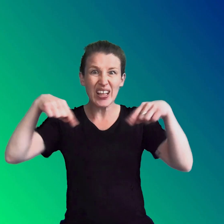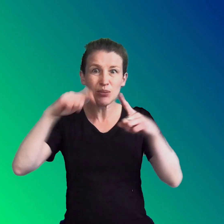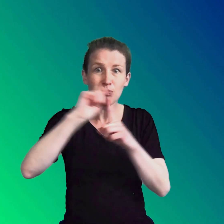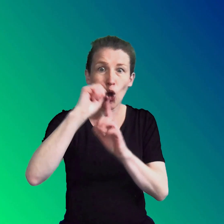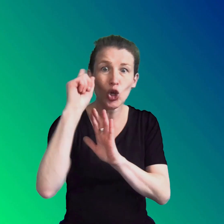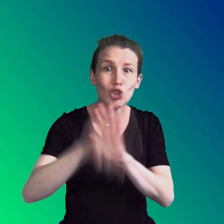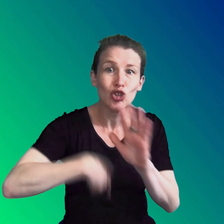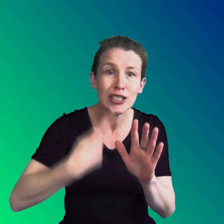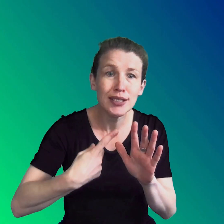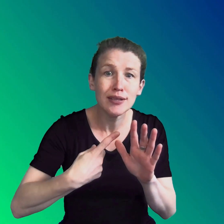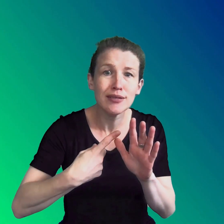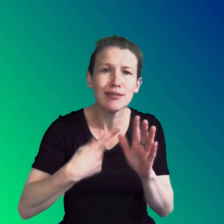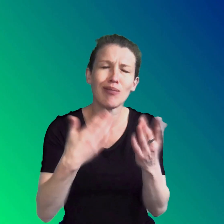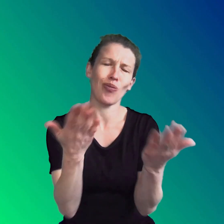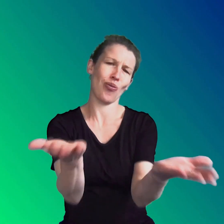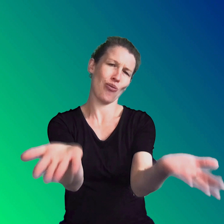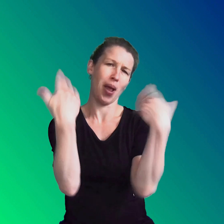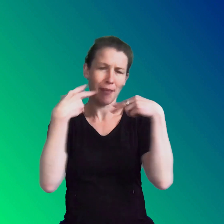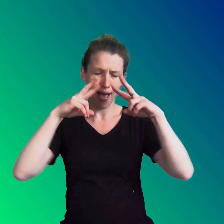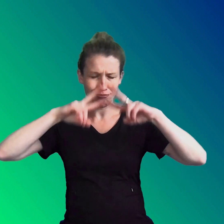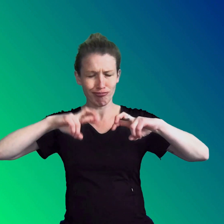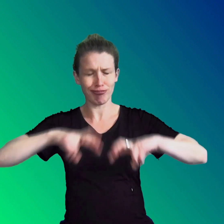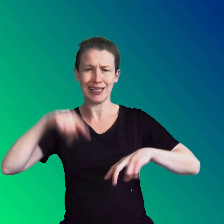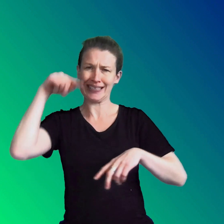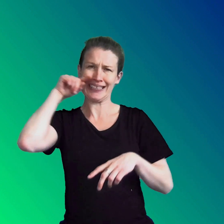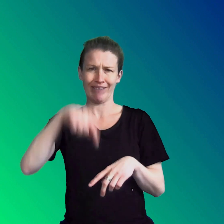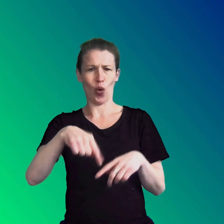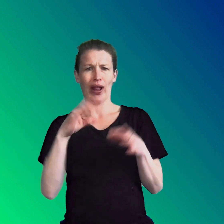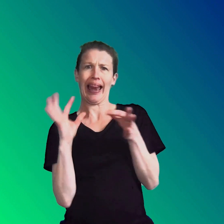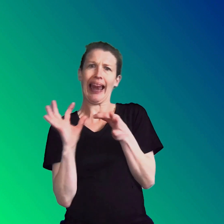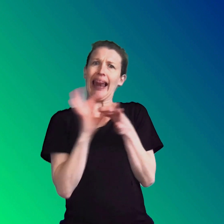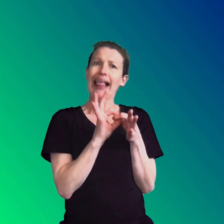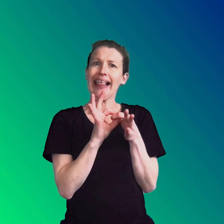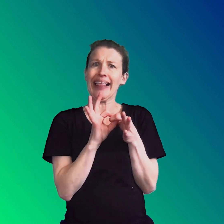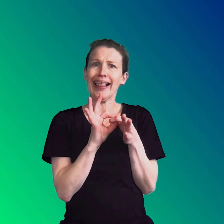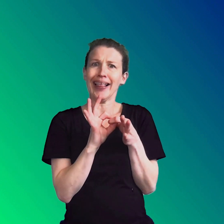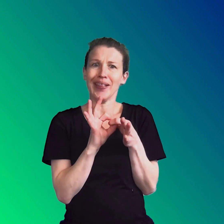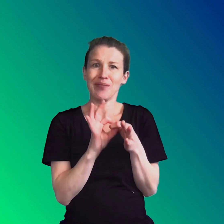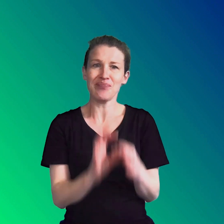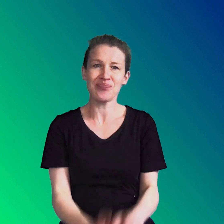If you want to know more about this project, check out the links below.